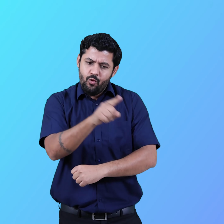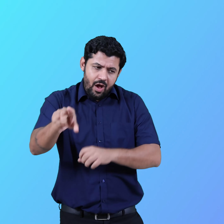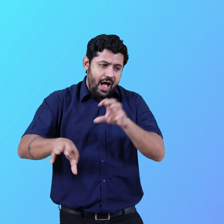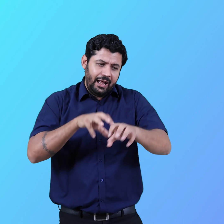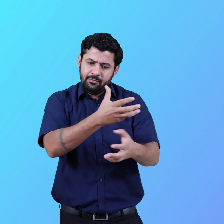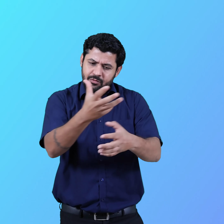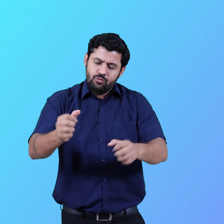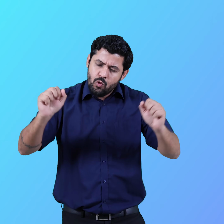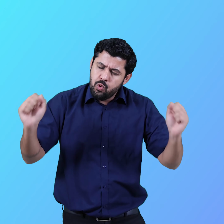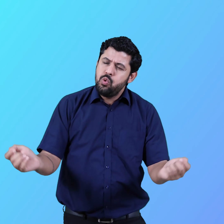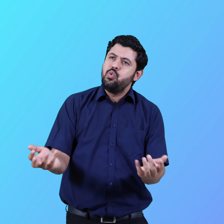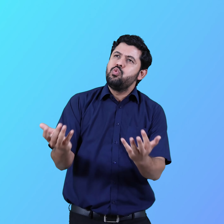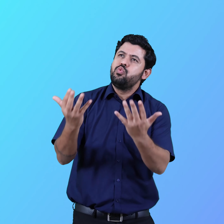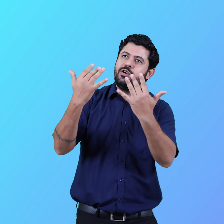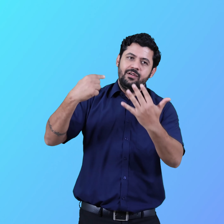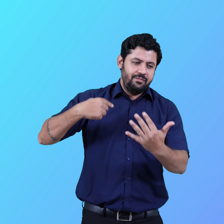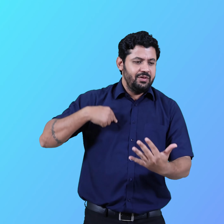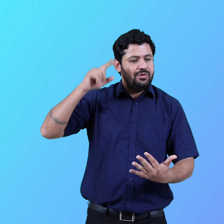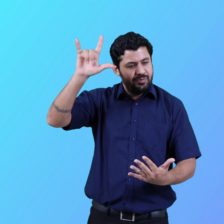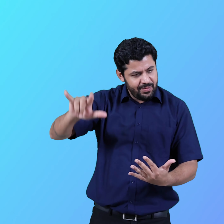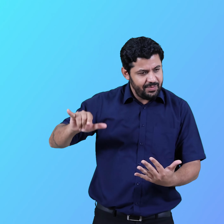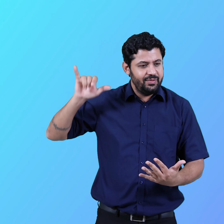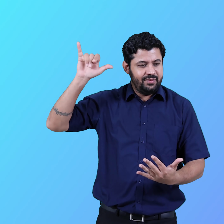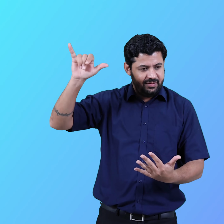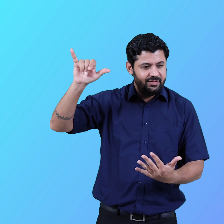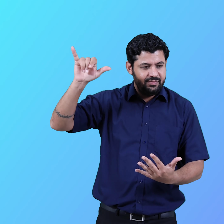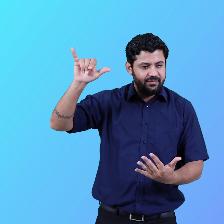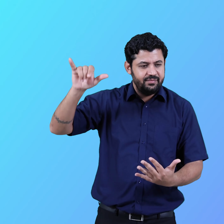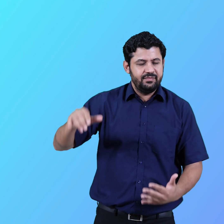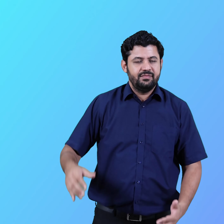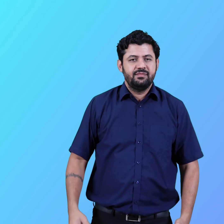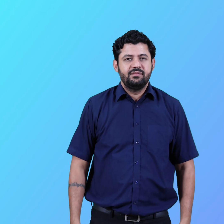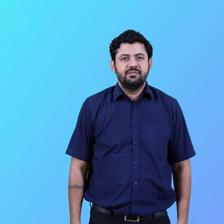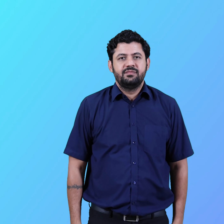You will bring an offering as a gift to the LORD.